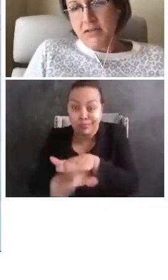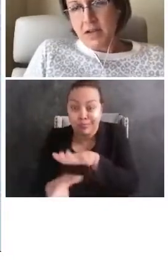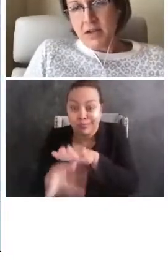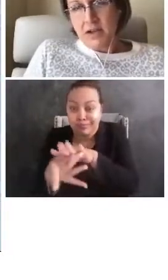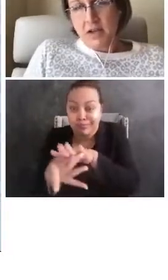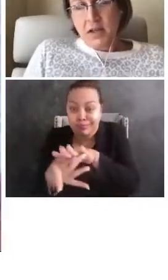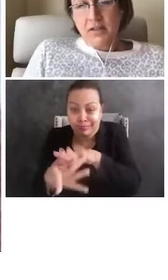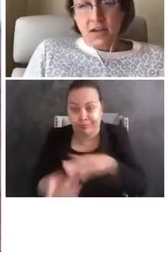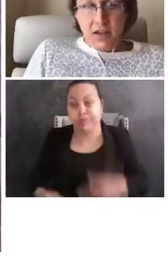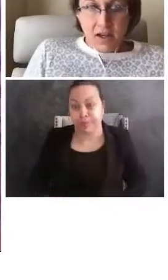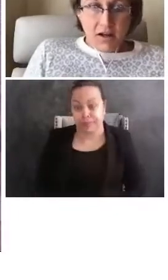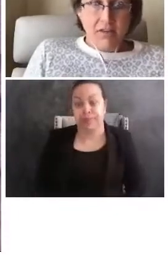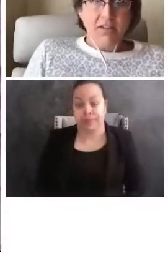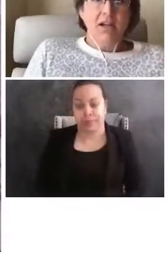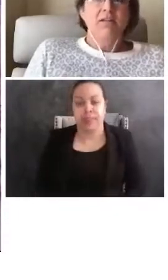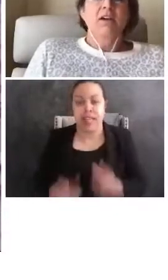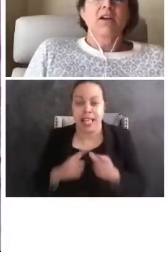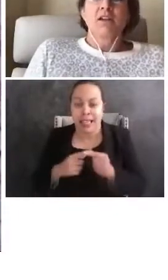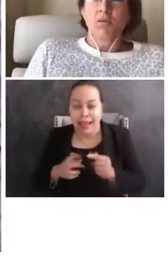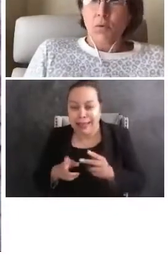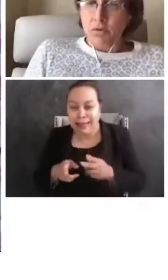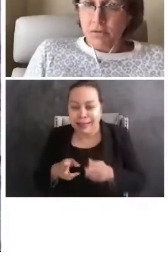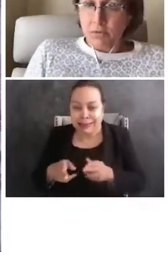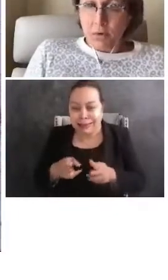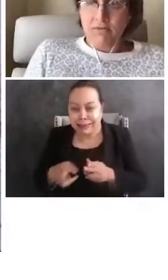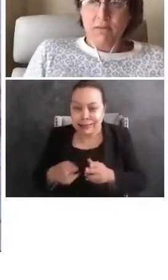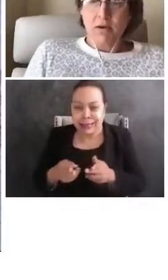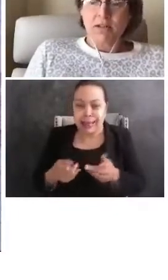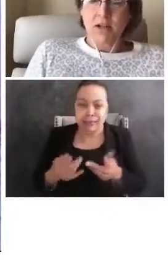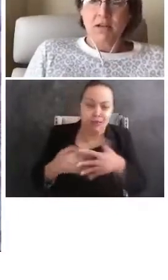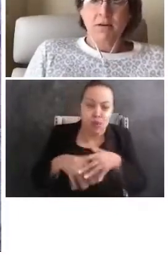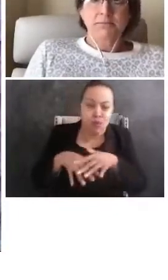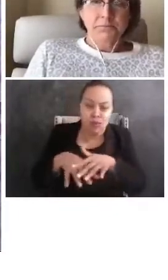I cut all the Tivec and wove them all together.